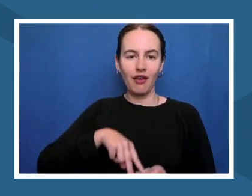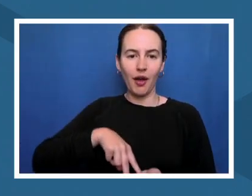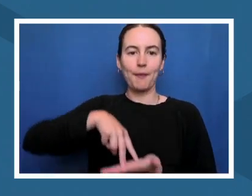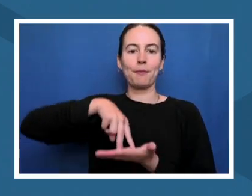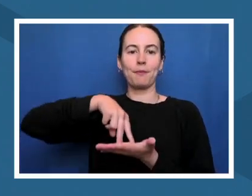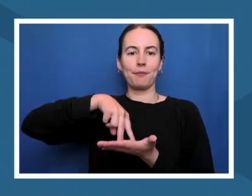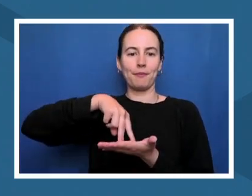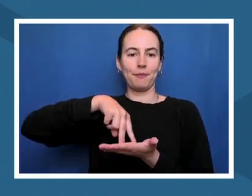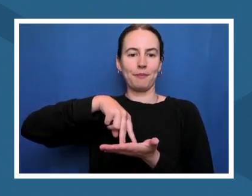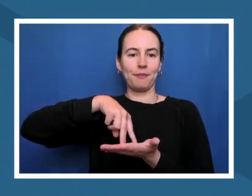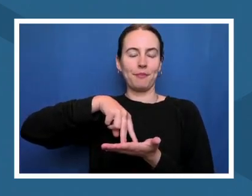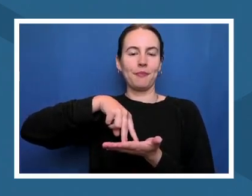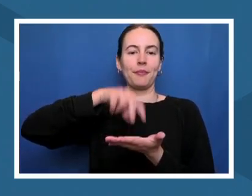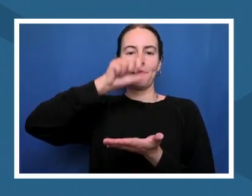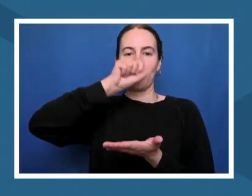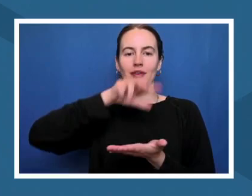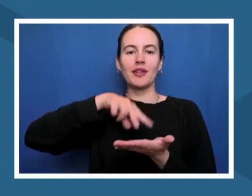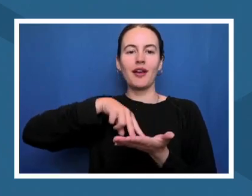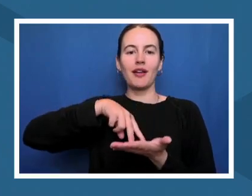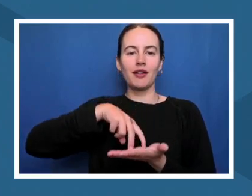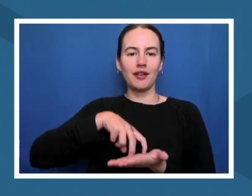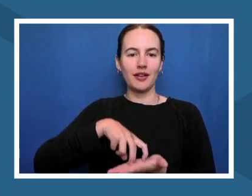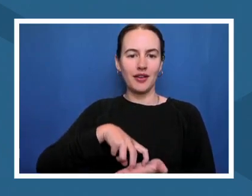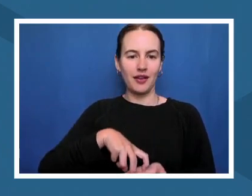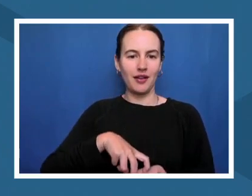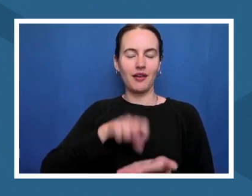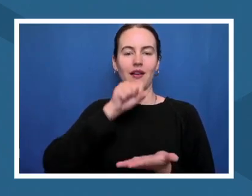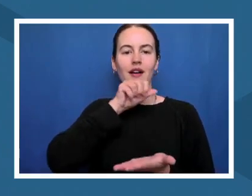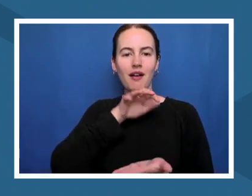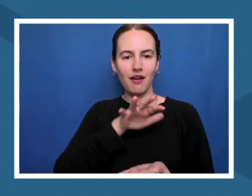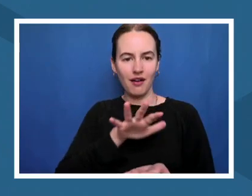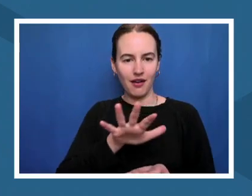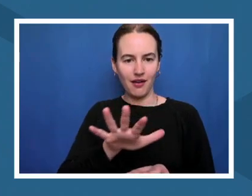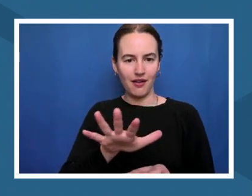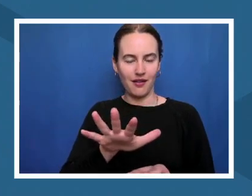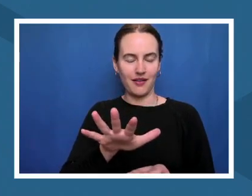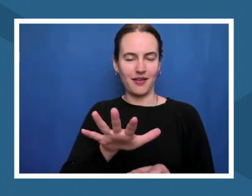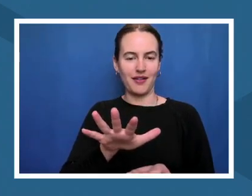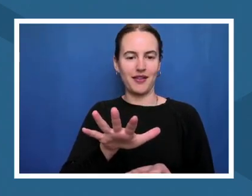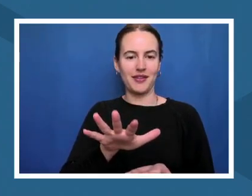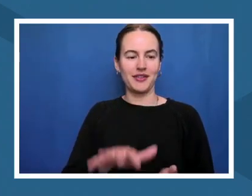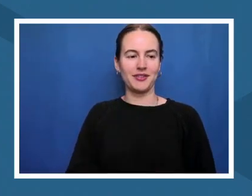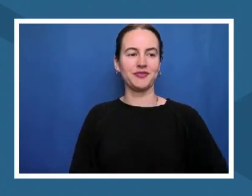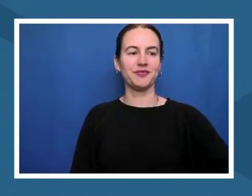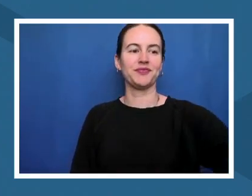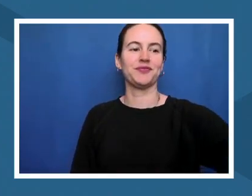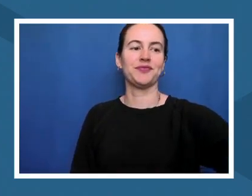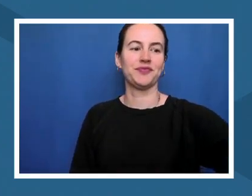and exhale how heavy and low can you go